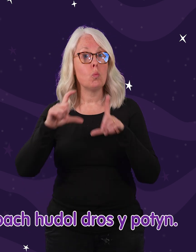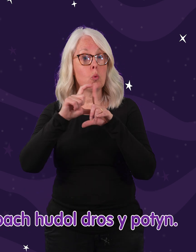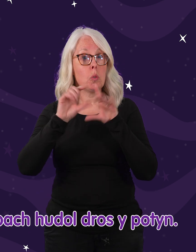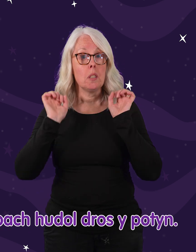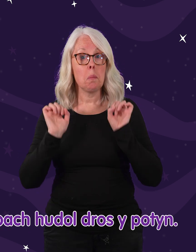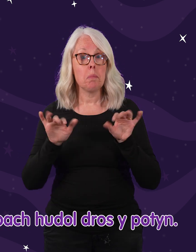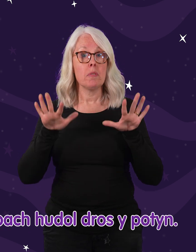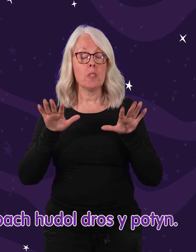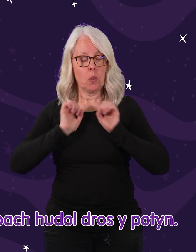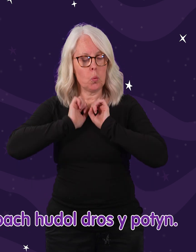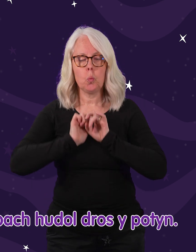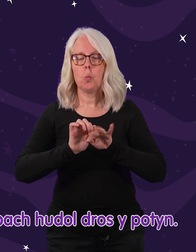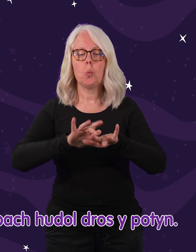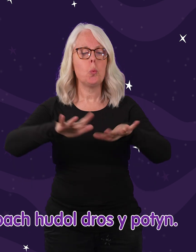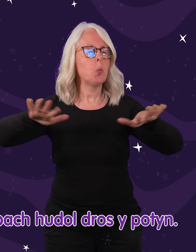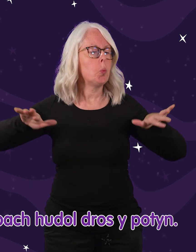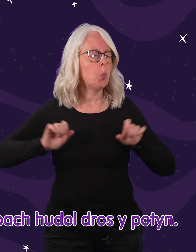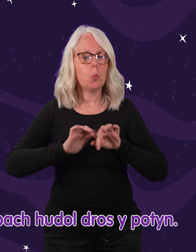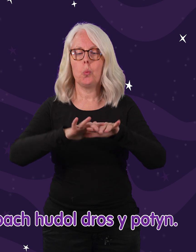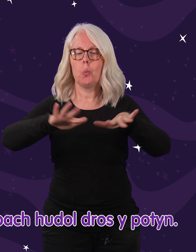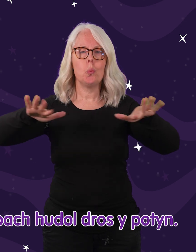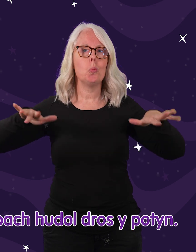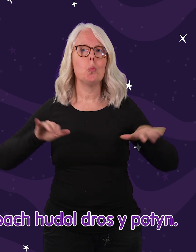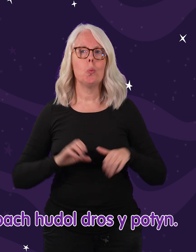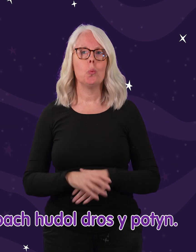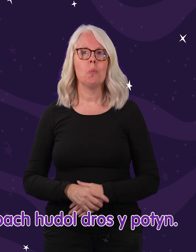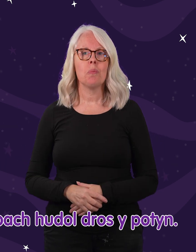Dewin scatters his magic strars over the pot.